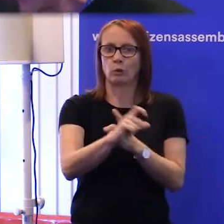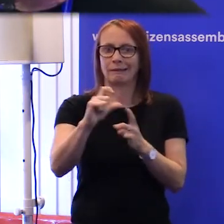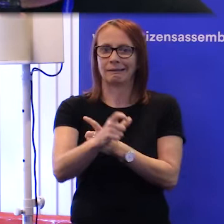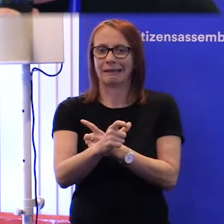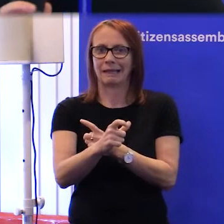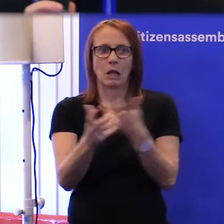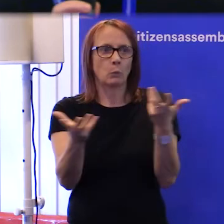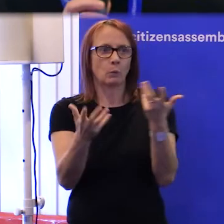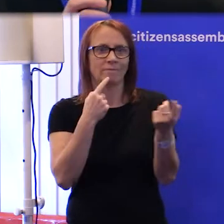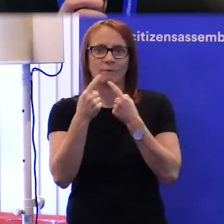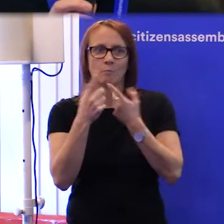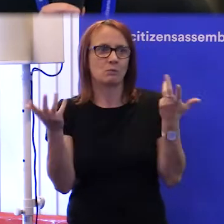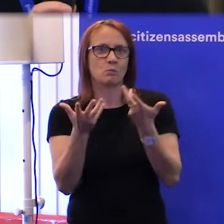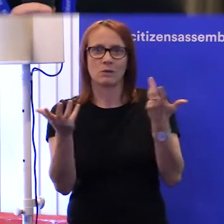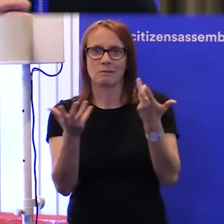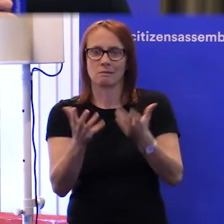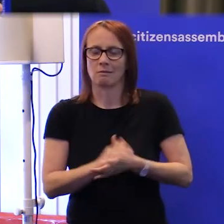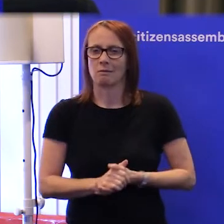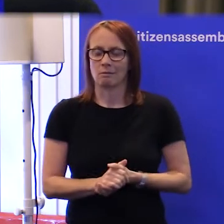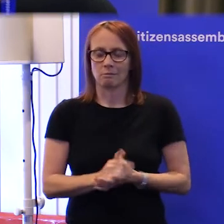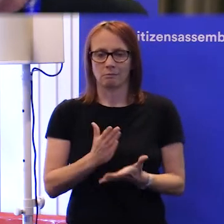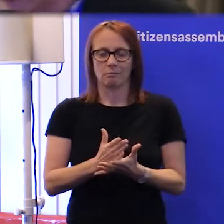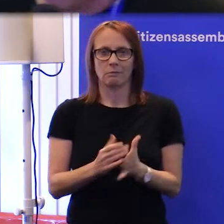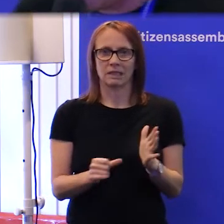reported on in a reliable way it's actually very very difficult